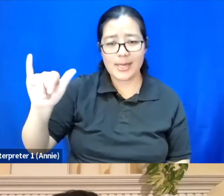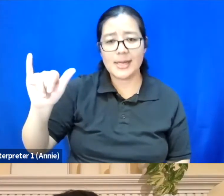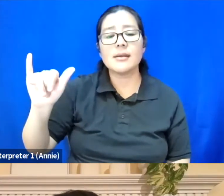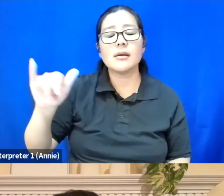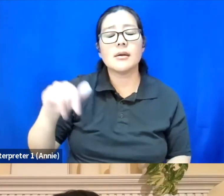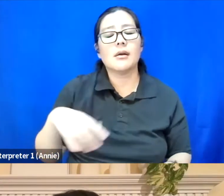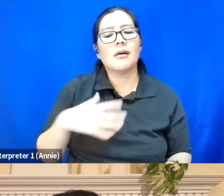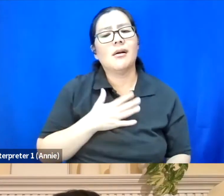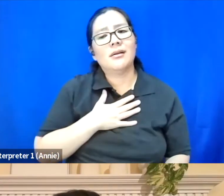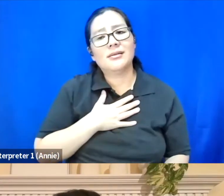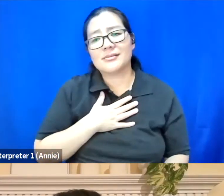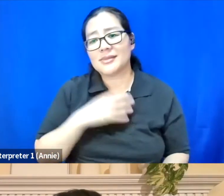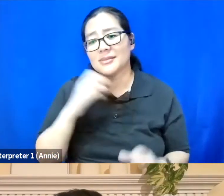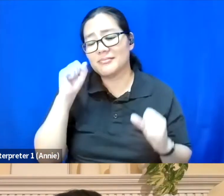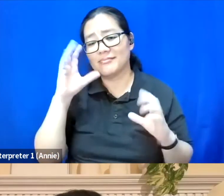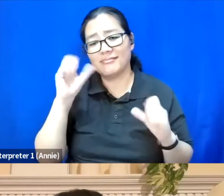when you're trying to exist in these systems.